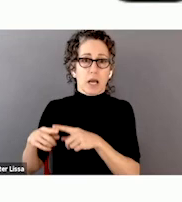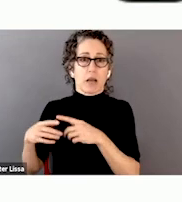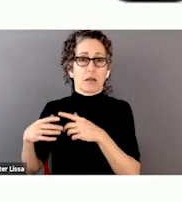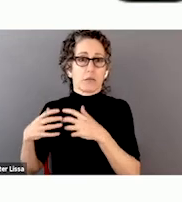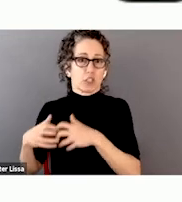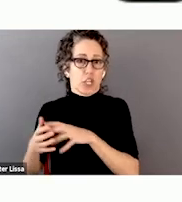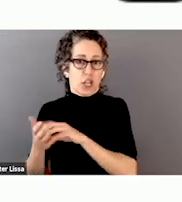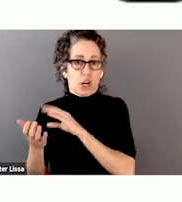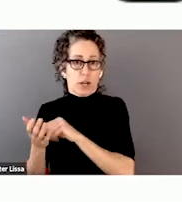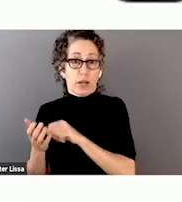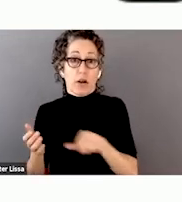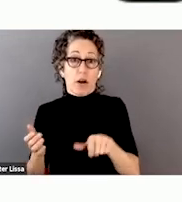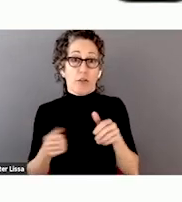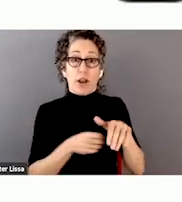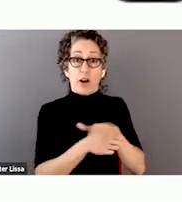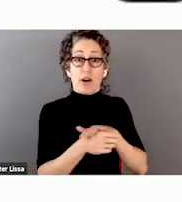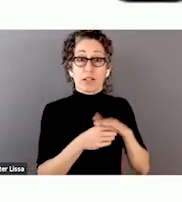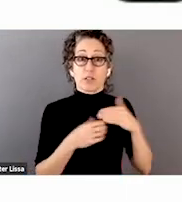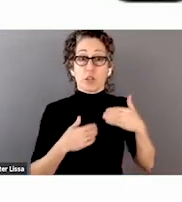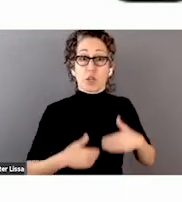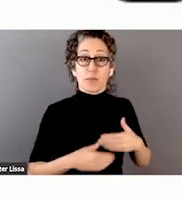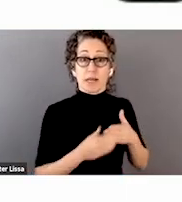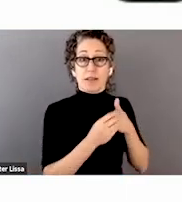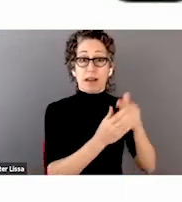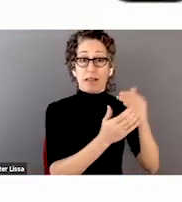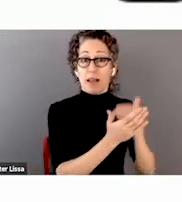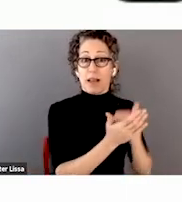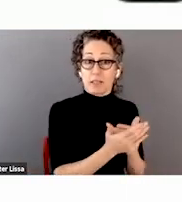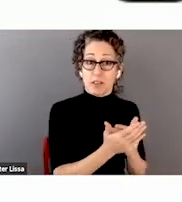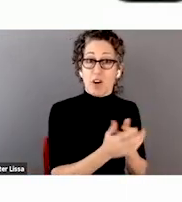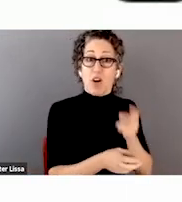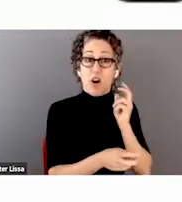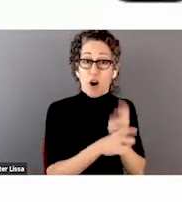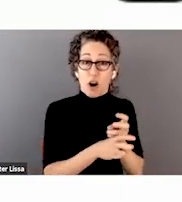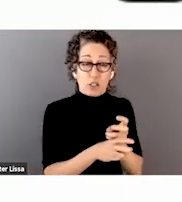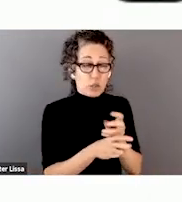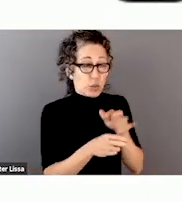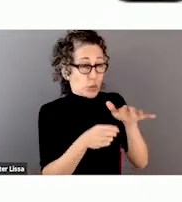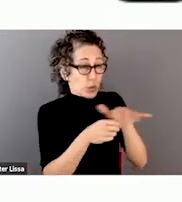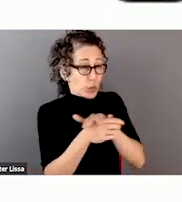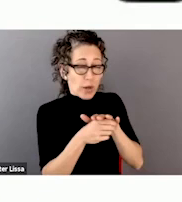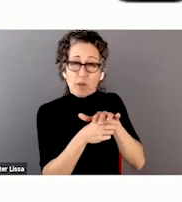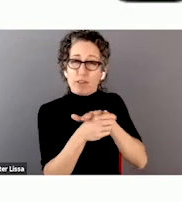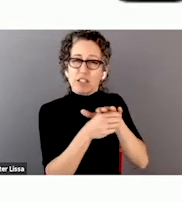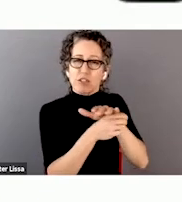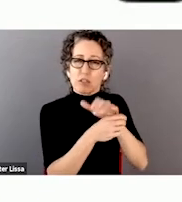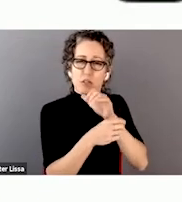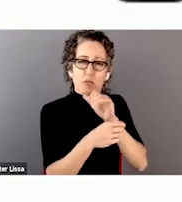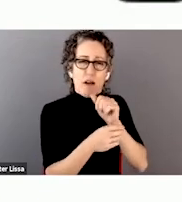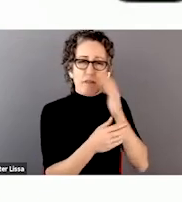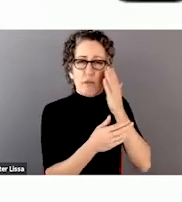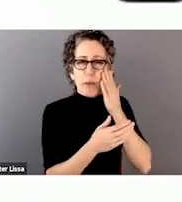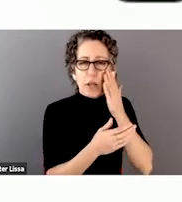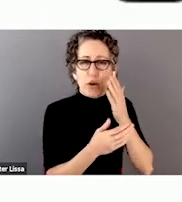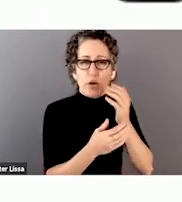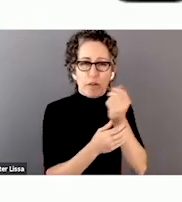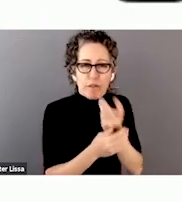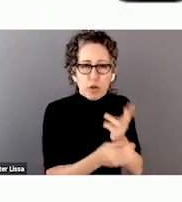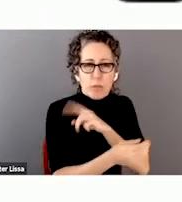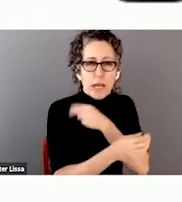human guidelines may be very accurate, or difficult or unknown regions where very few patients exist, and in all these areas, we would like